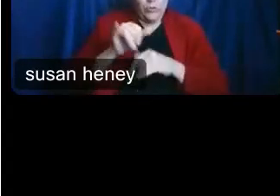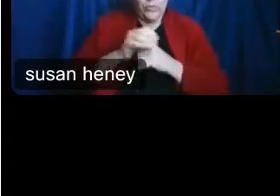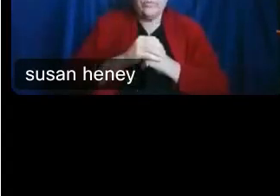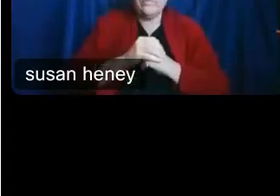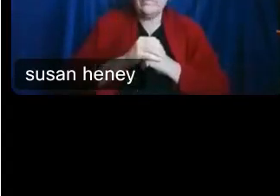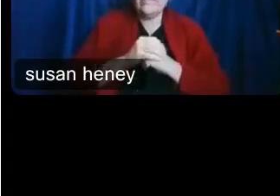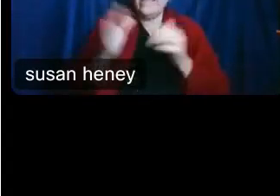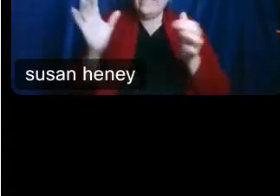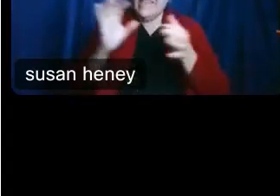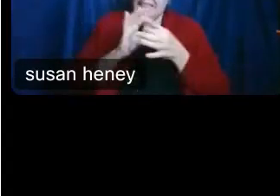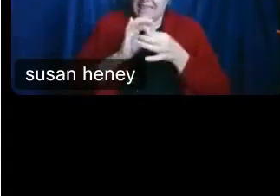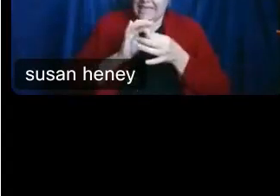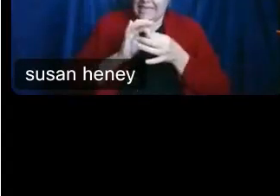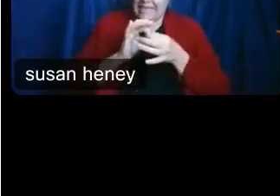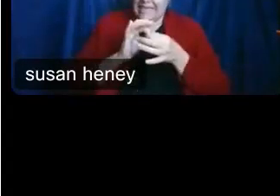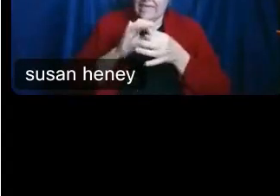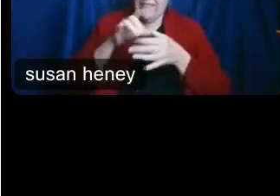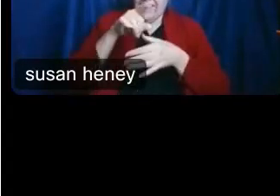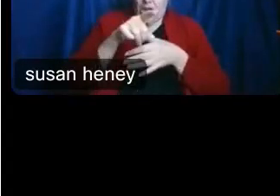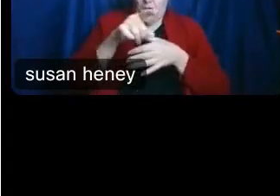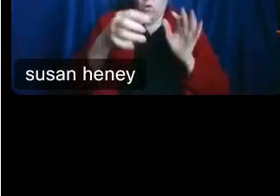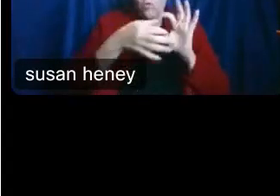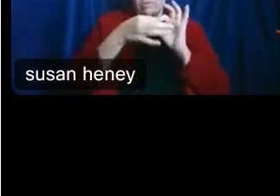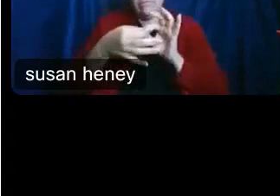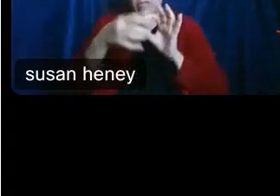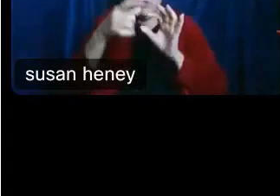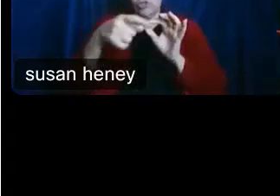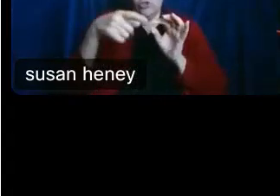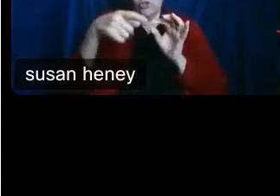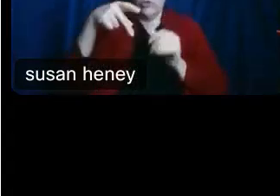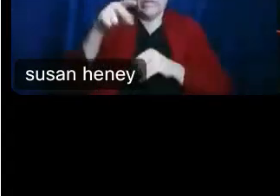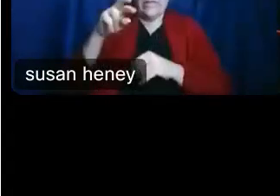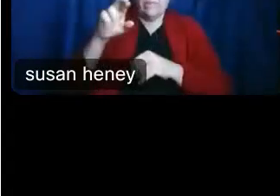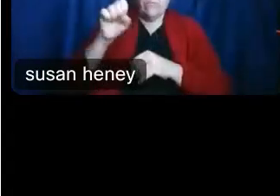provided on this slide will lead you to the press kit containing these materials. If you're